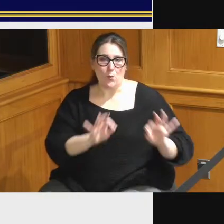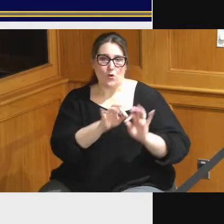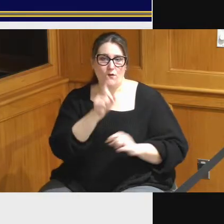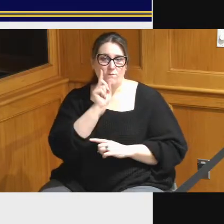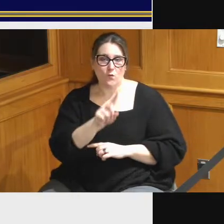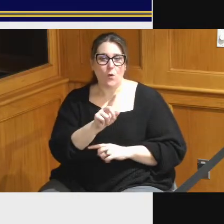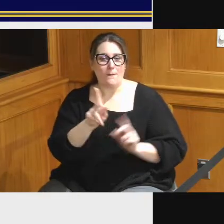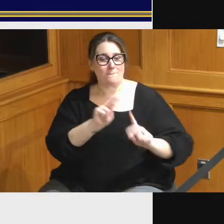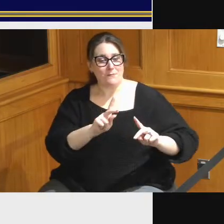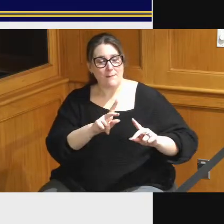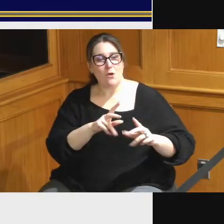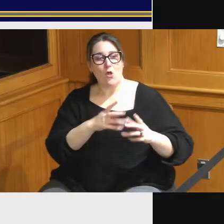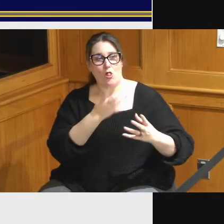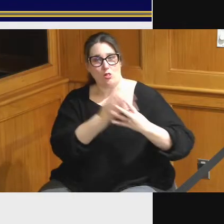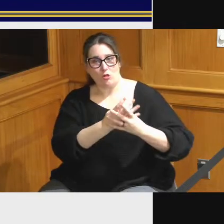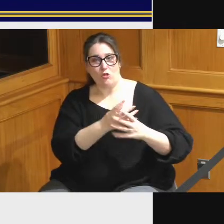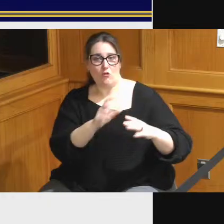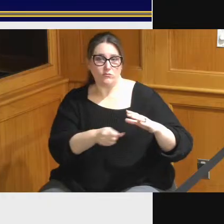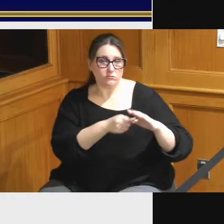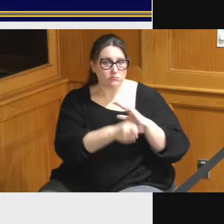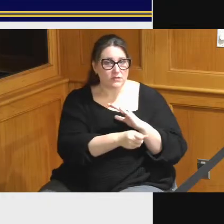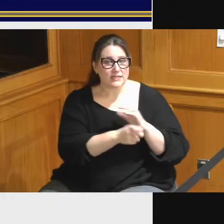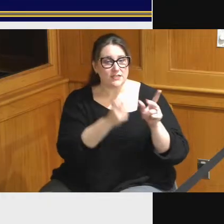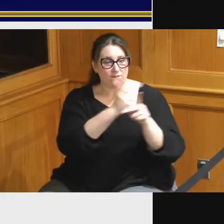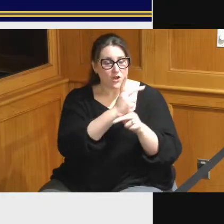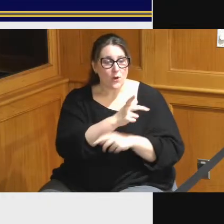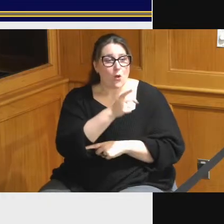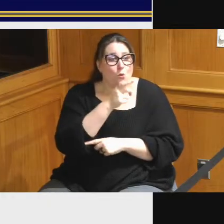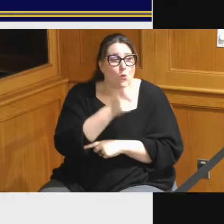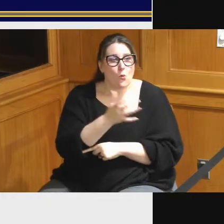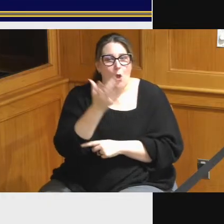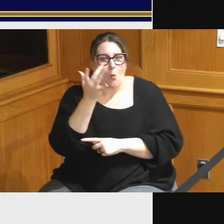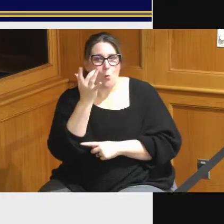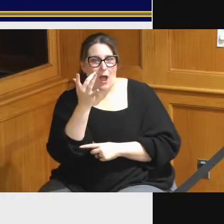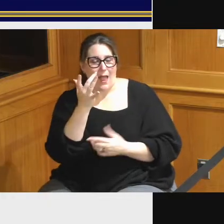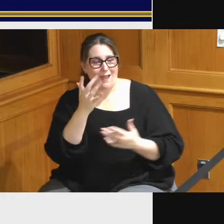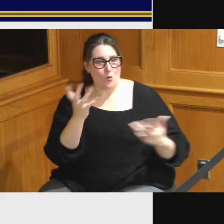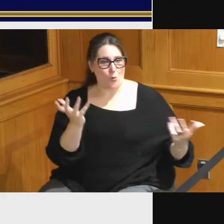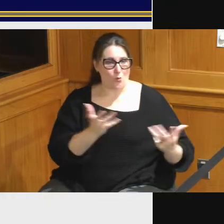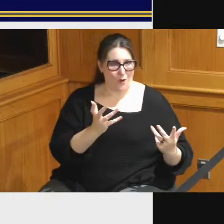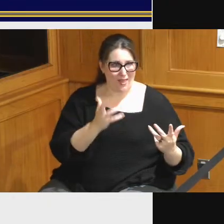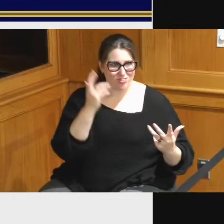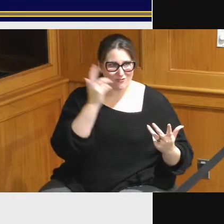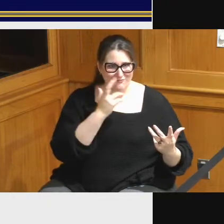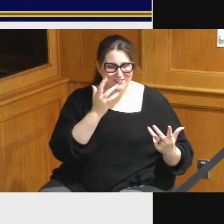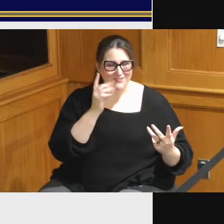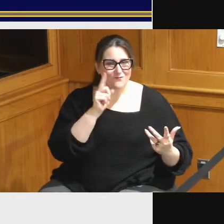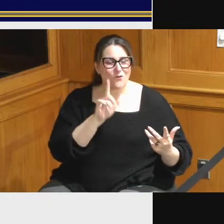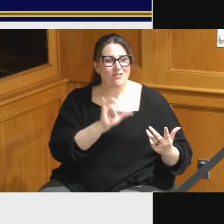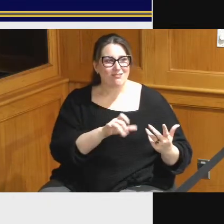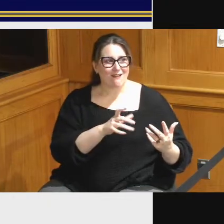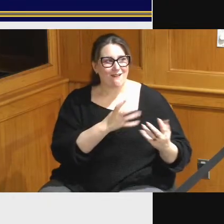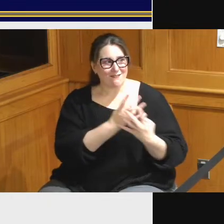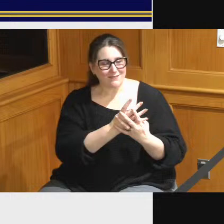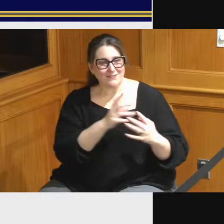is to find out who's incarcerated, why, what those reasonings are, so that we can create programs